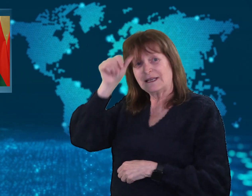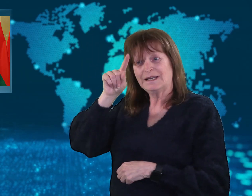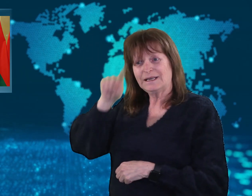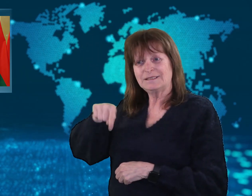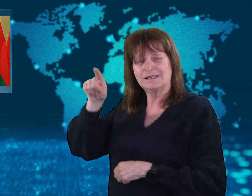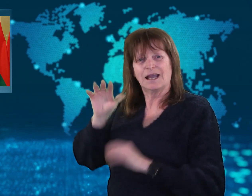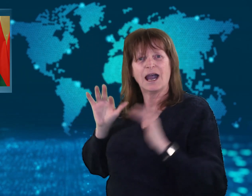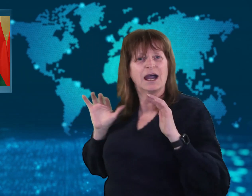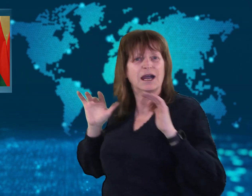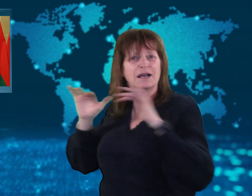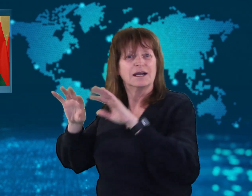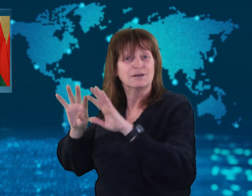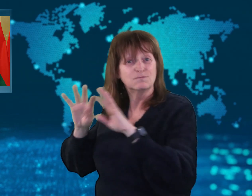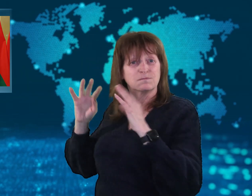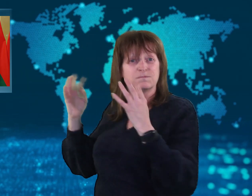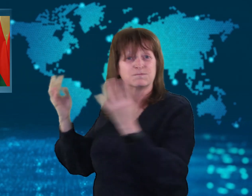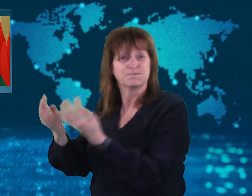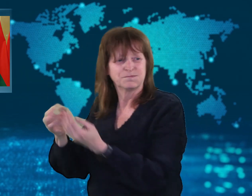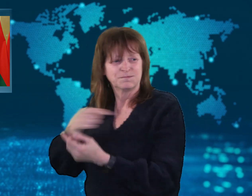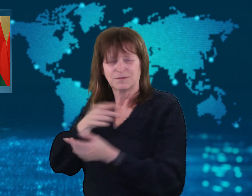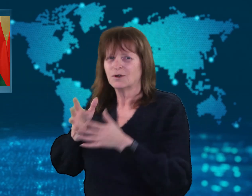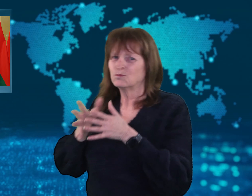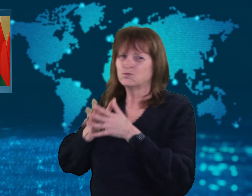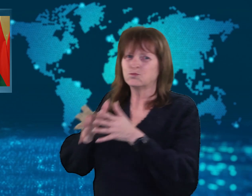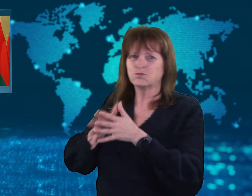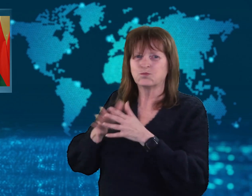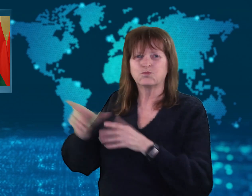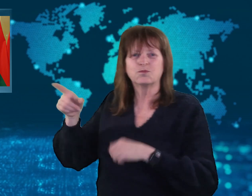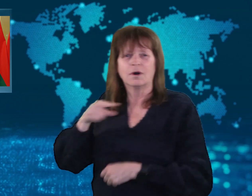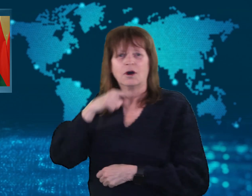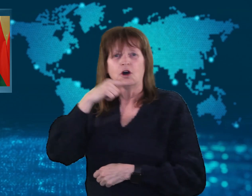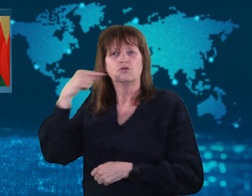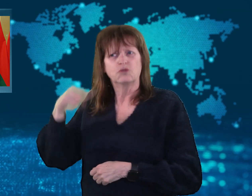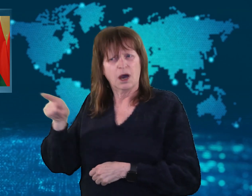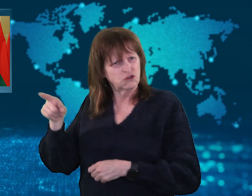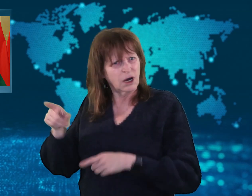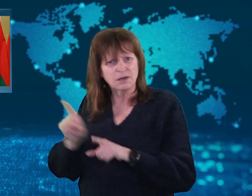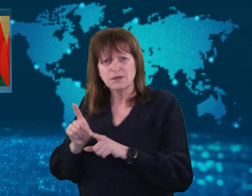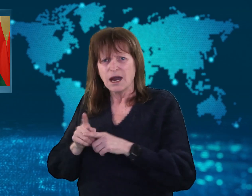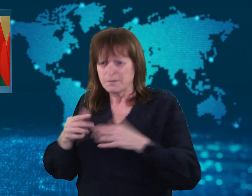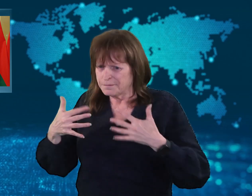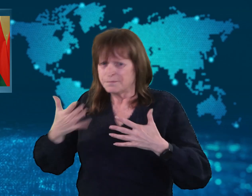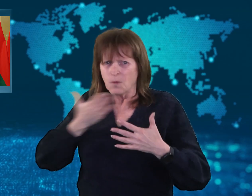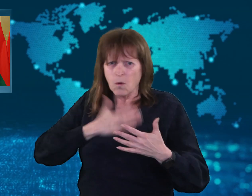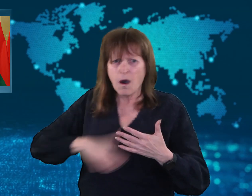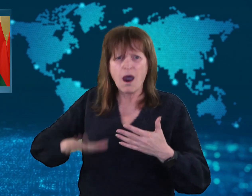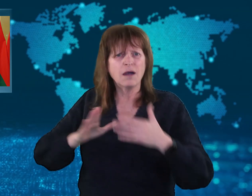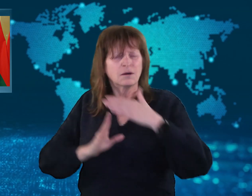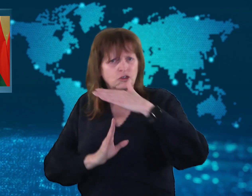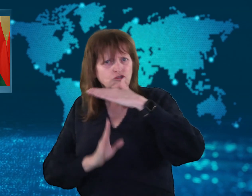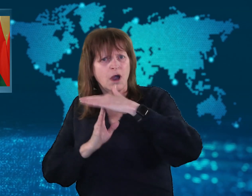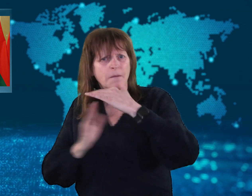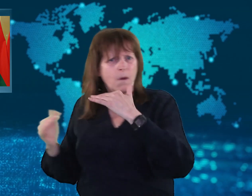India claiming that Russia is trying to stop the war